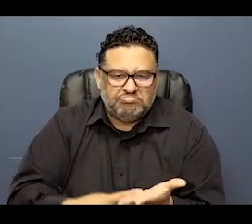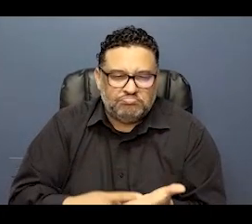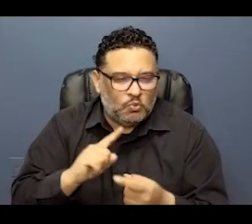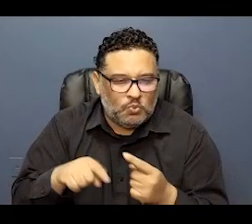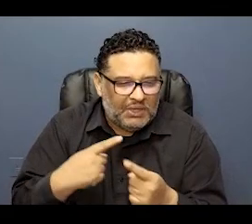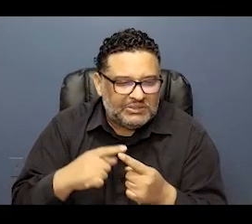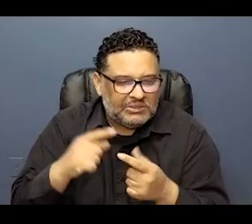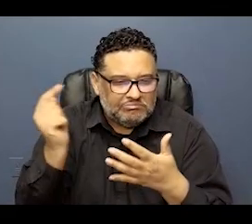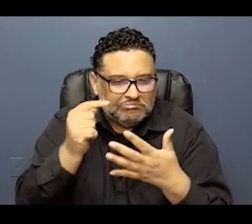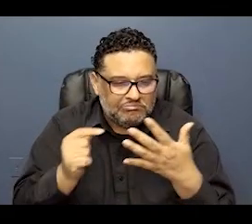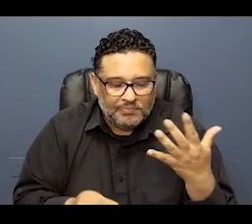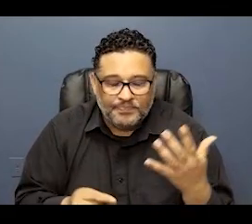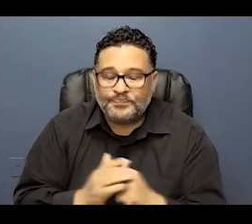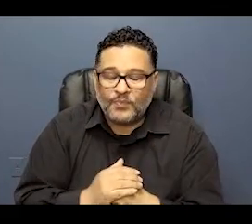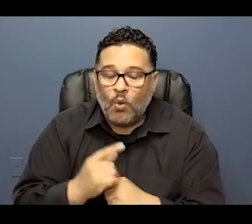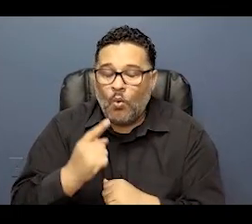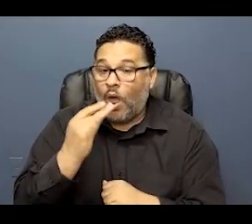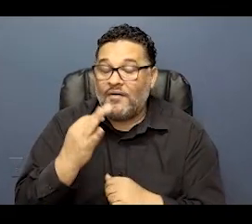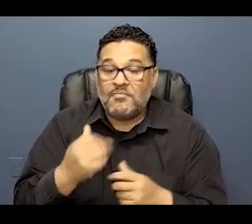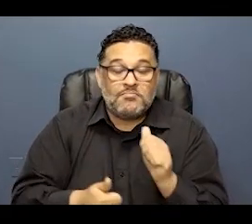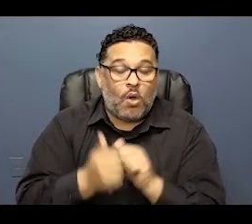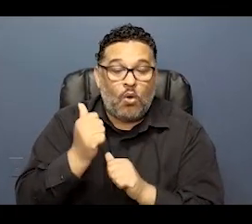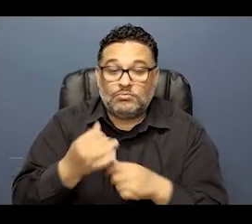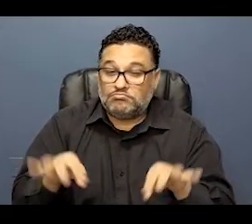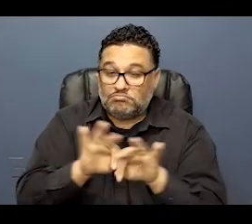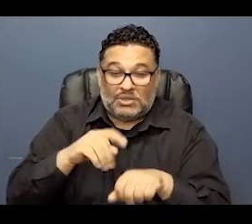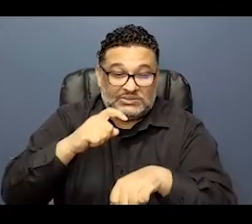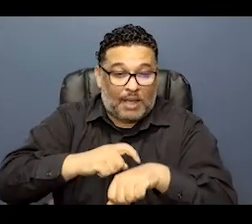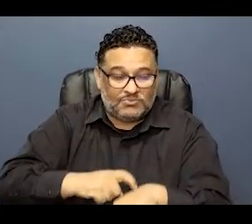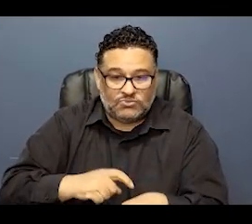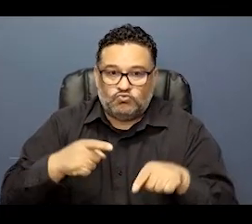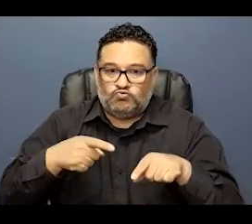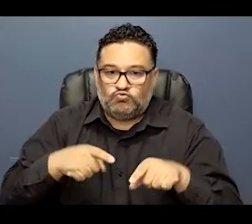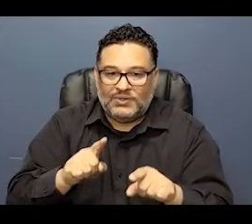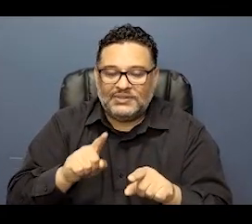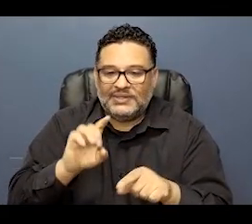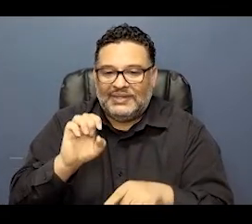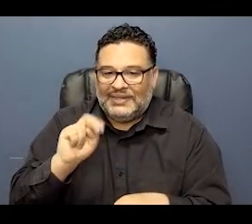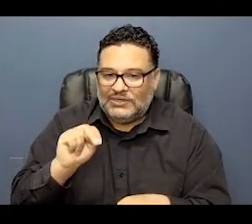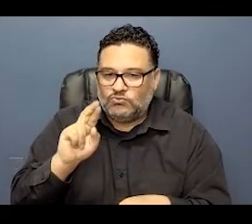One of the most critical times is during enrollment or intake. This is the ideal